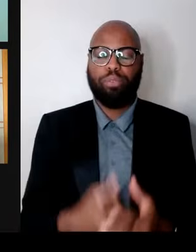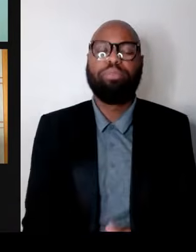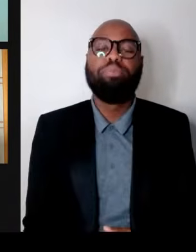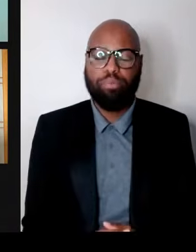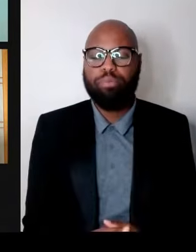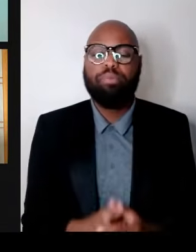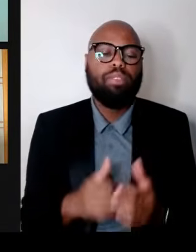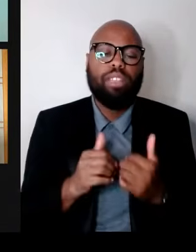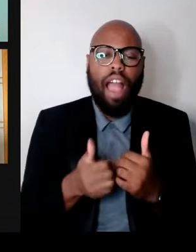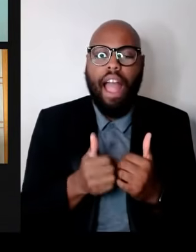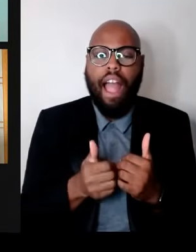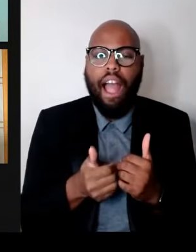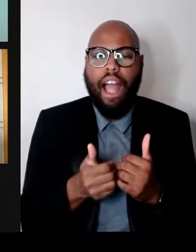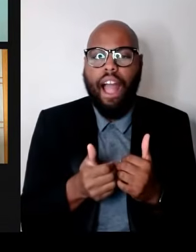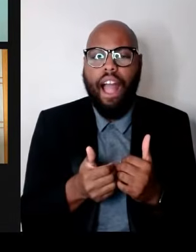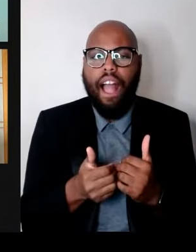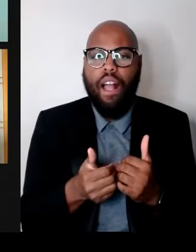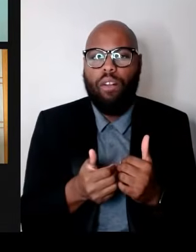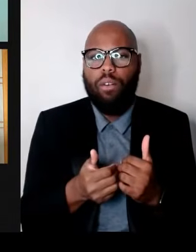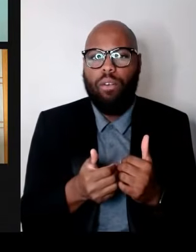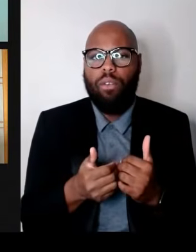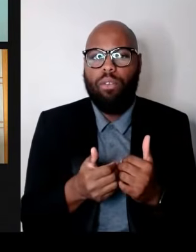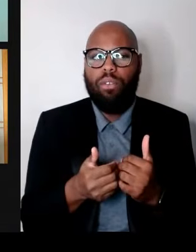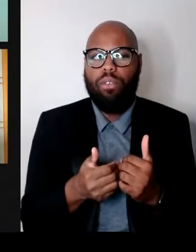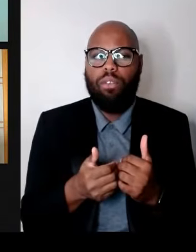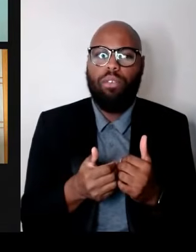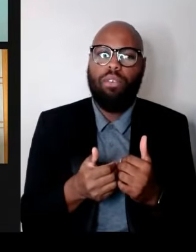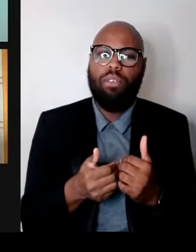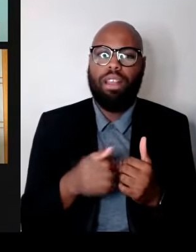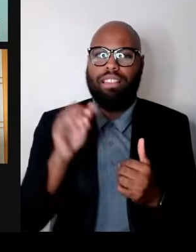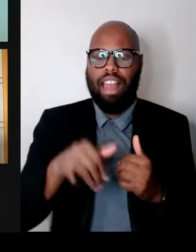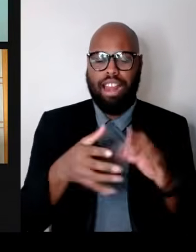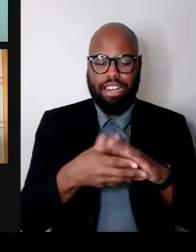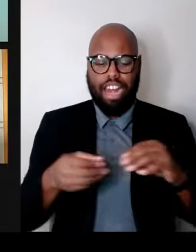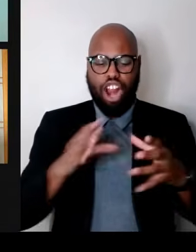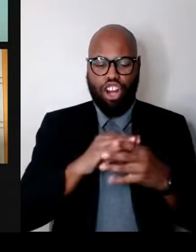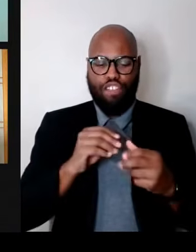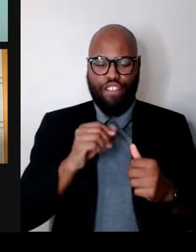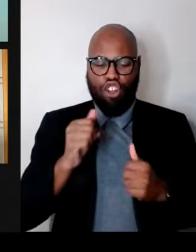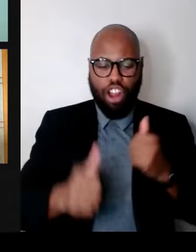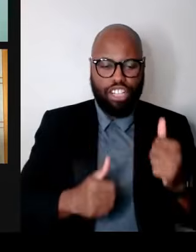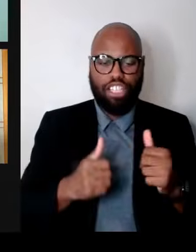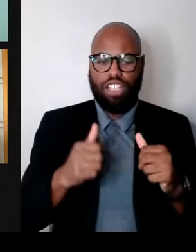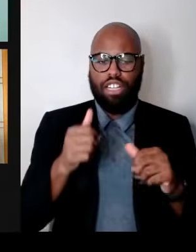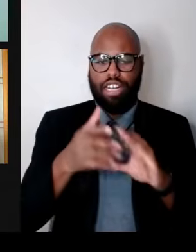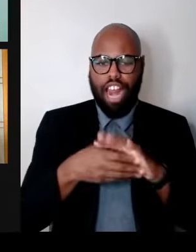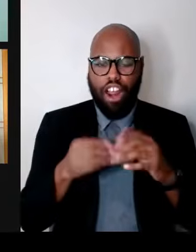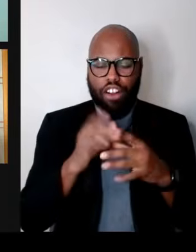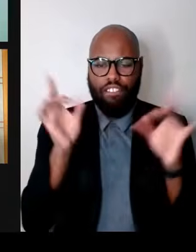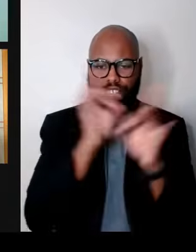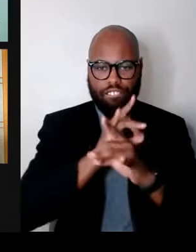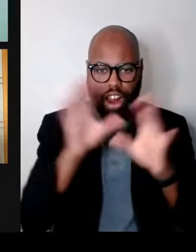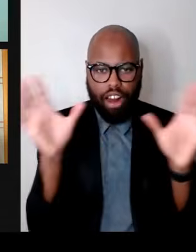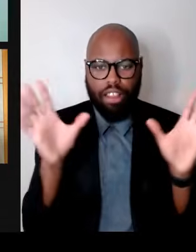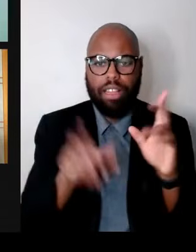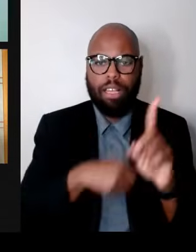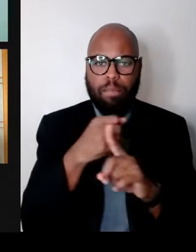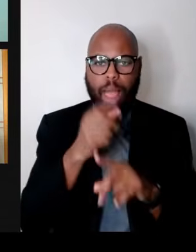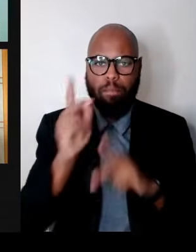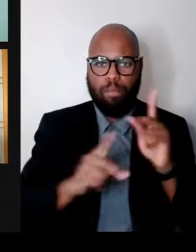How does that narrative aggression, how does that narrative violence impact folks on the ground from what you're seeing